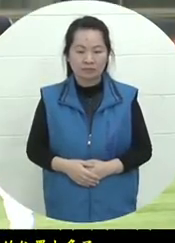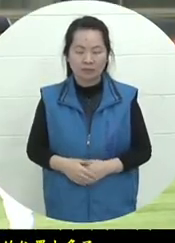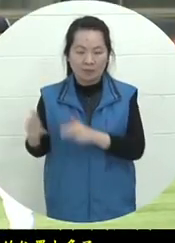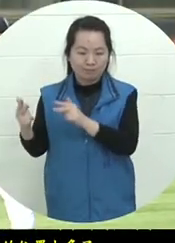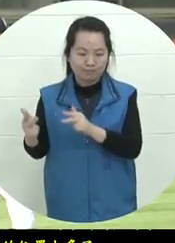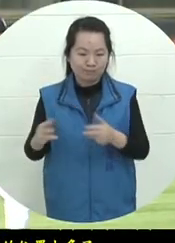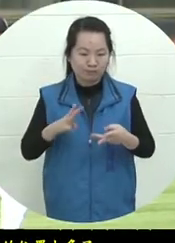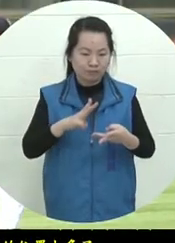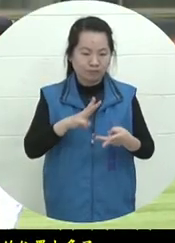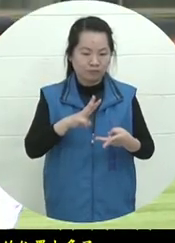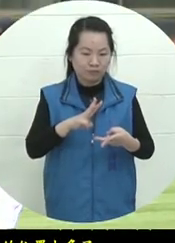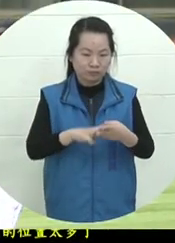hurt the second base through this headshot